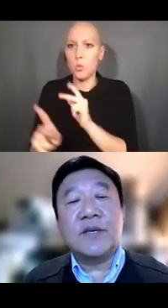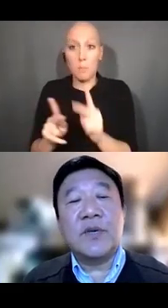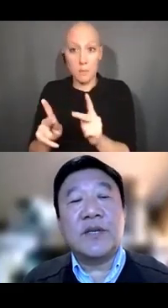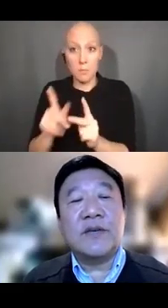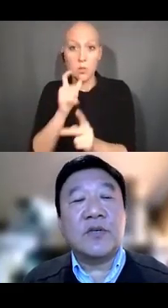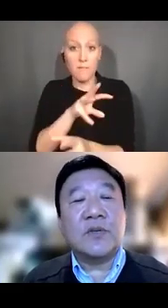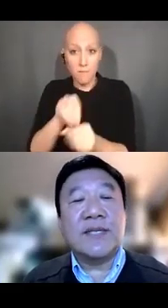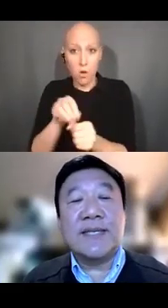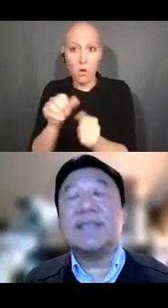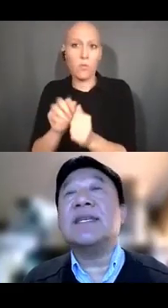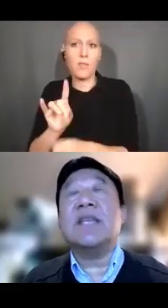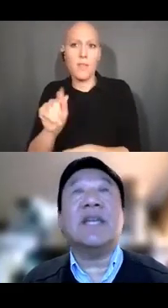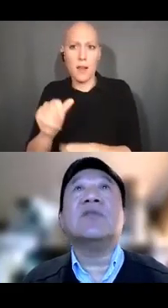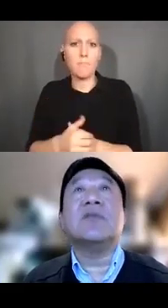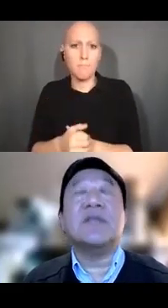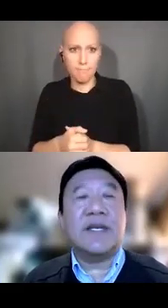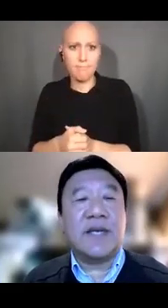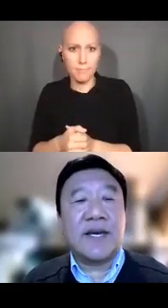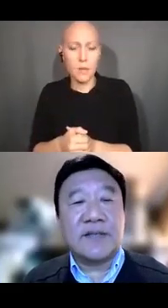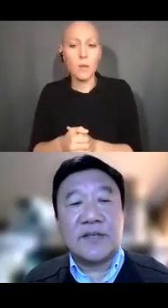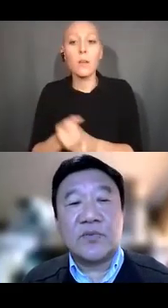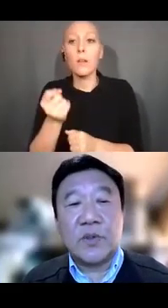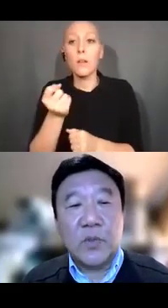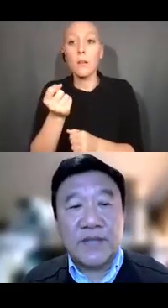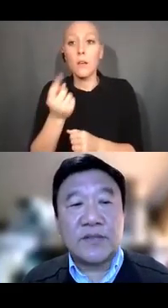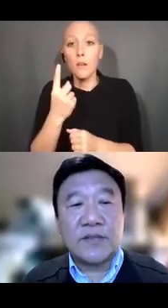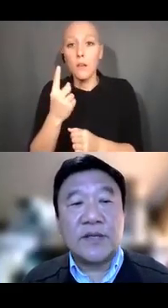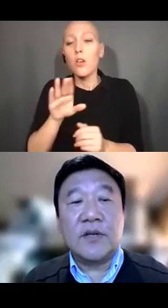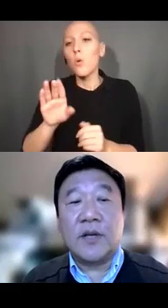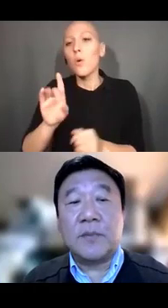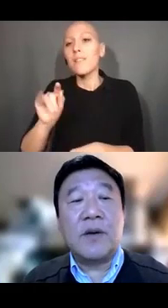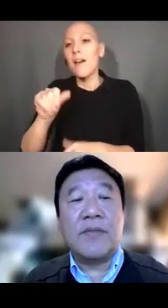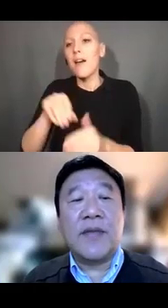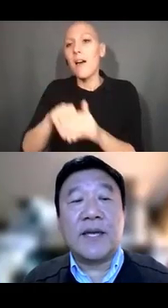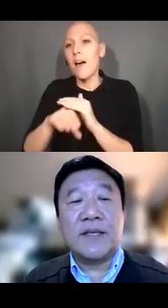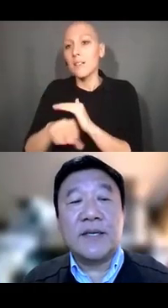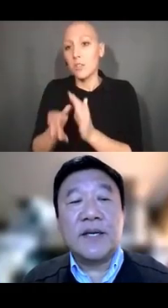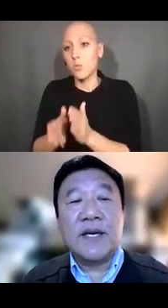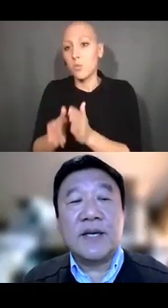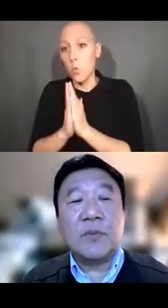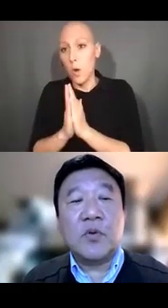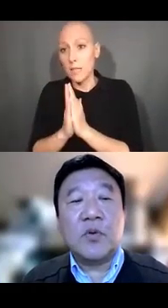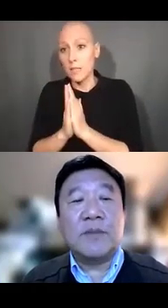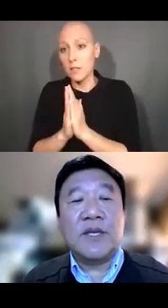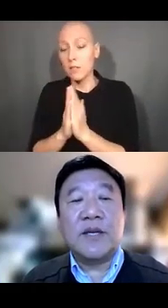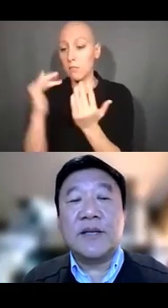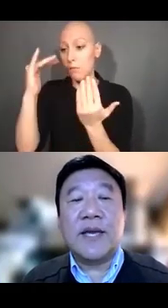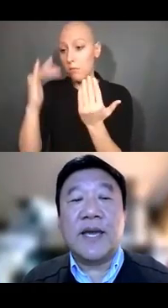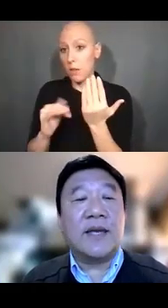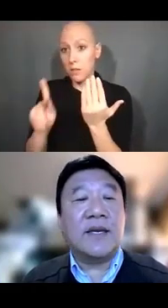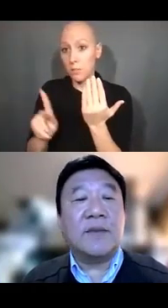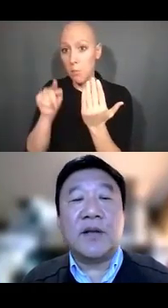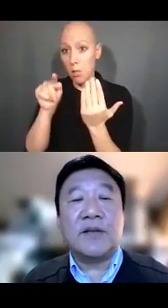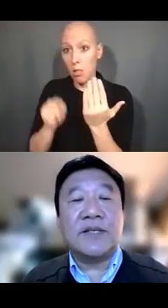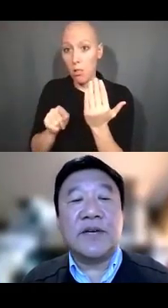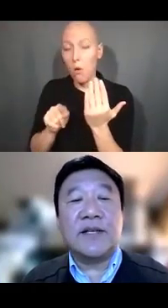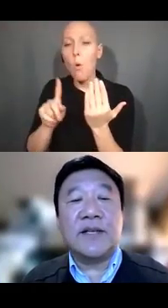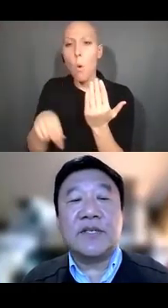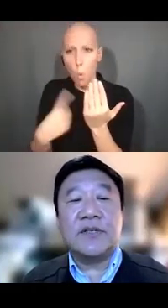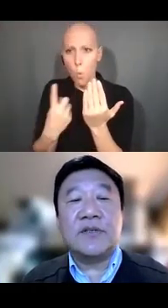with individuals listed in your Data Access Request, not beyond that. Report immediately any policy violations